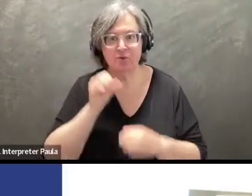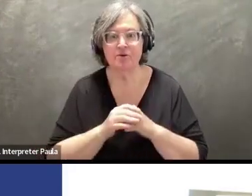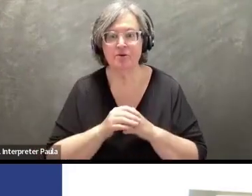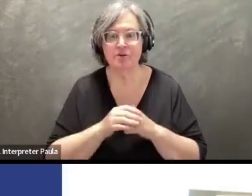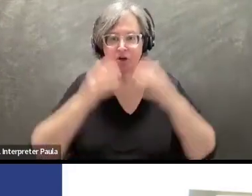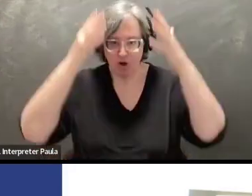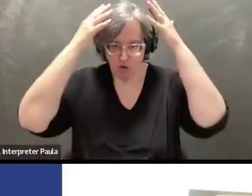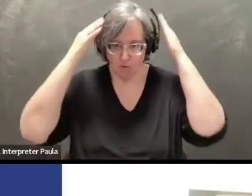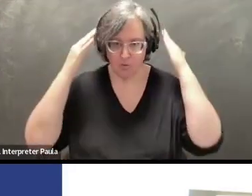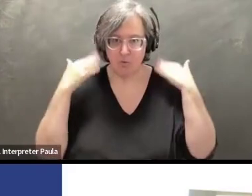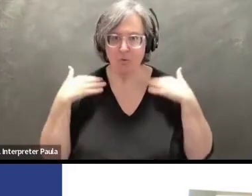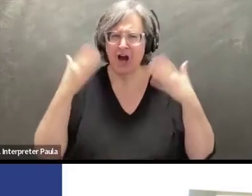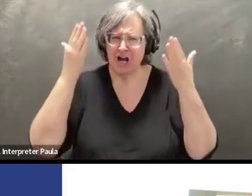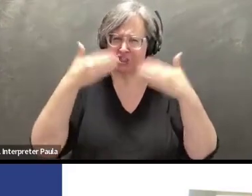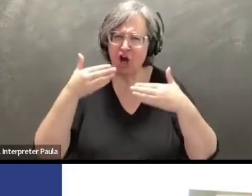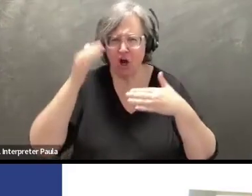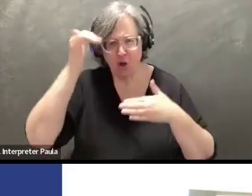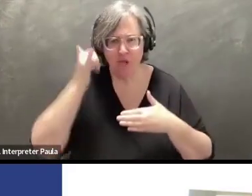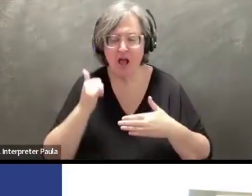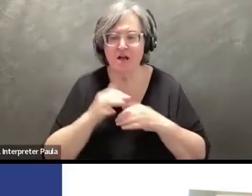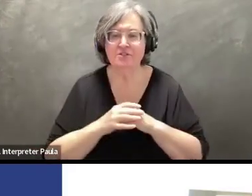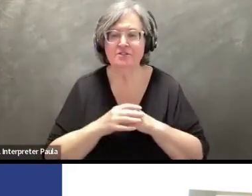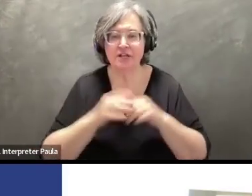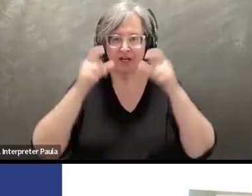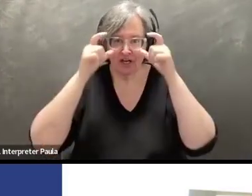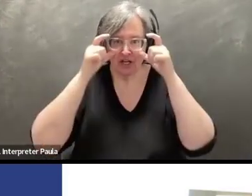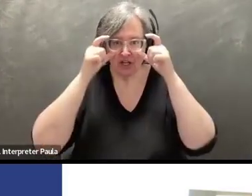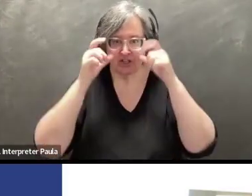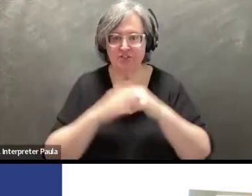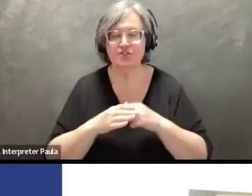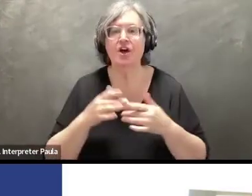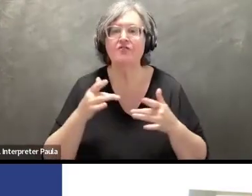dark blonde hair, glass glasses and wearing a light blue shirt.